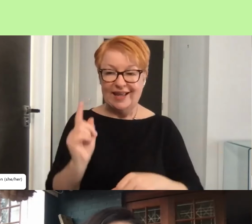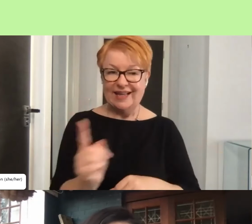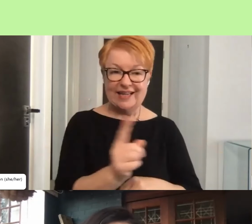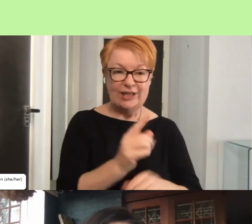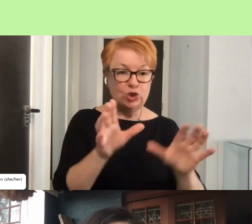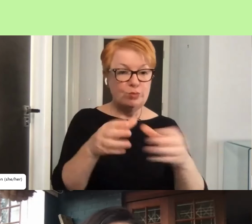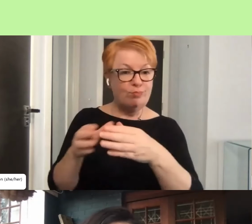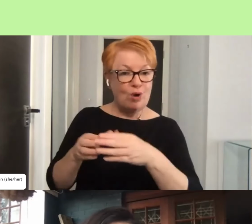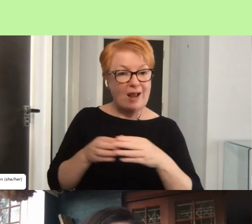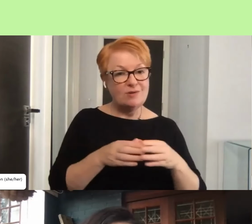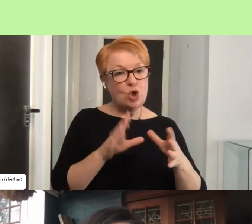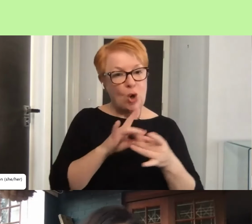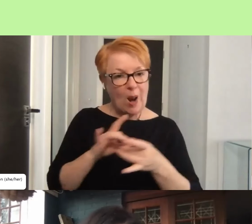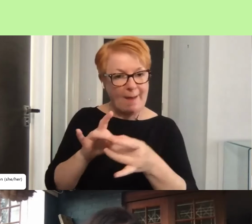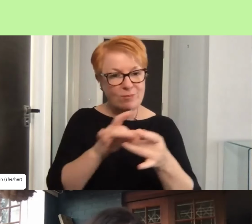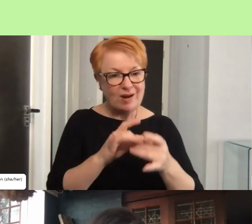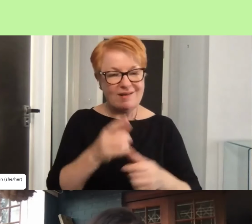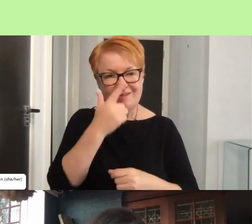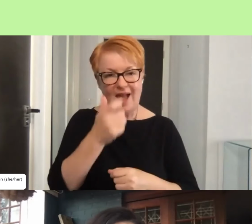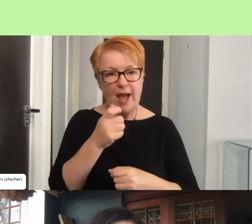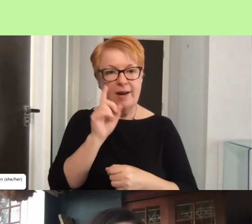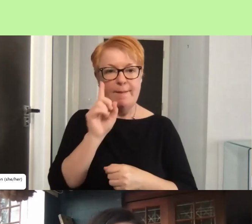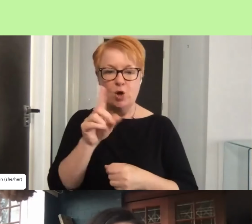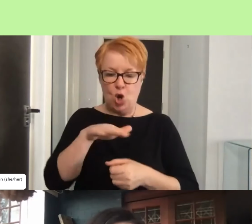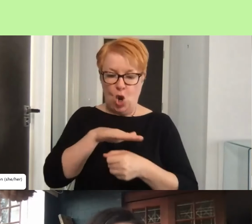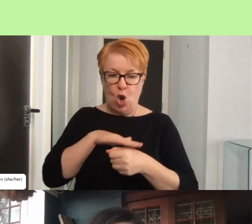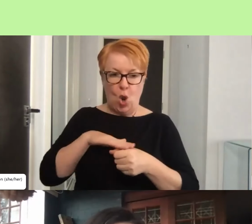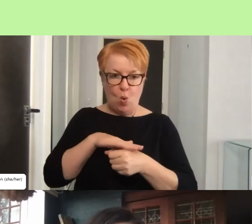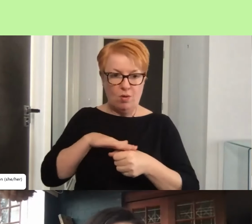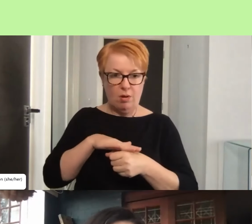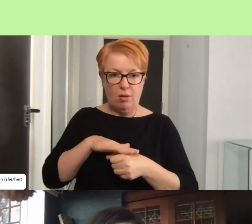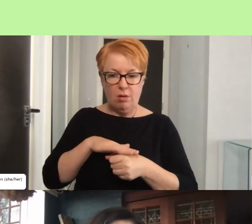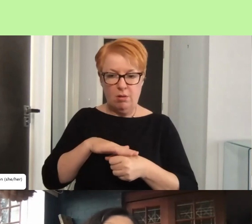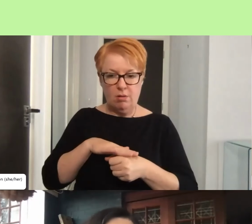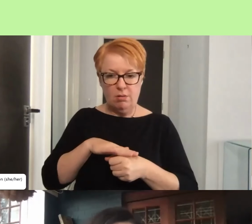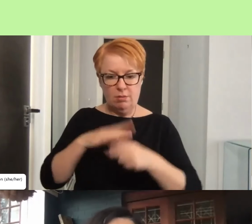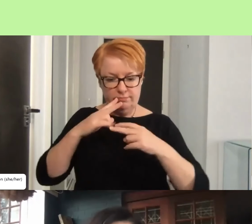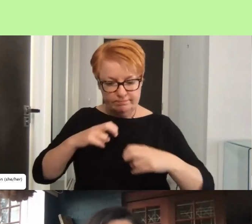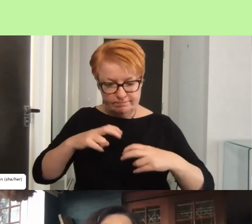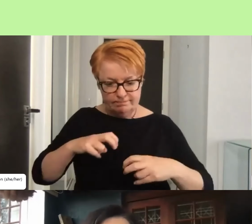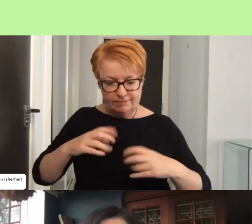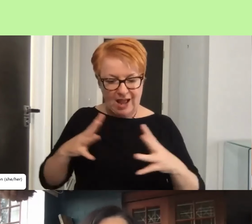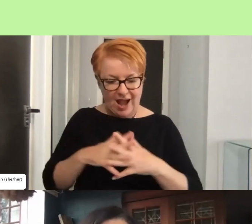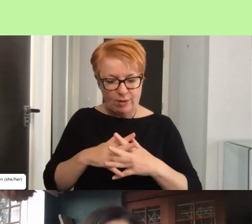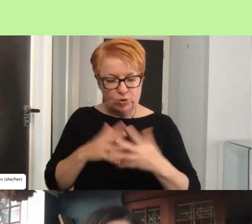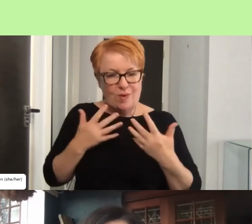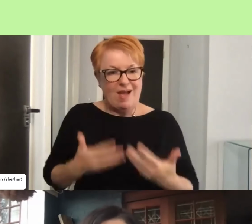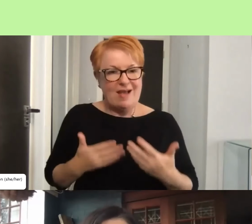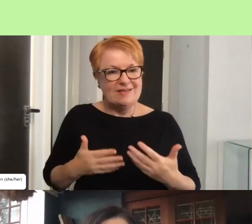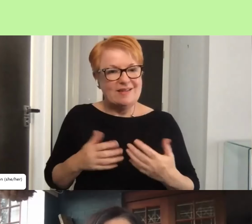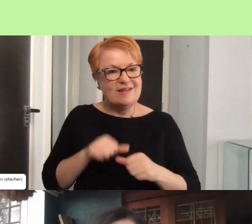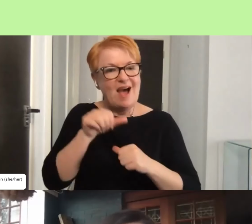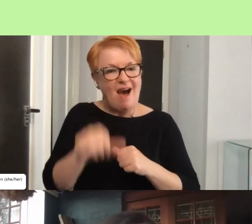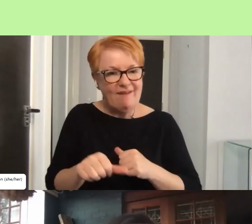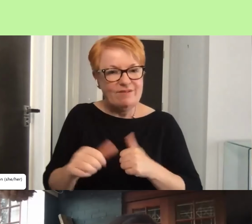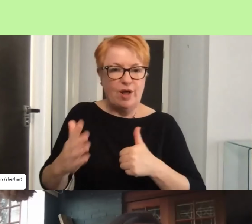but also locally, find a way to, you know, exist beyond the very first graders and institutions,